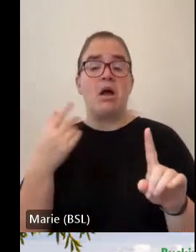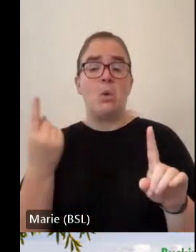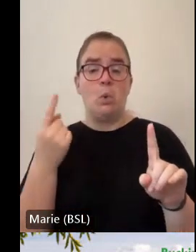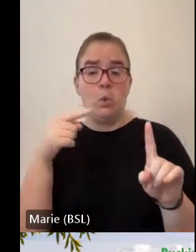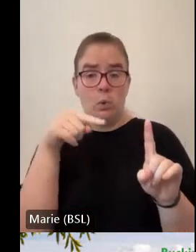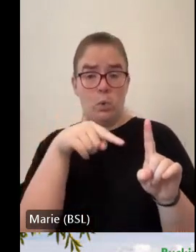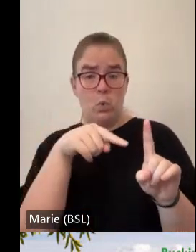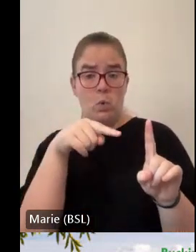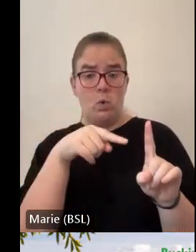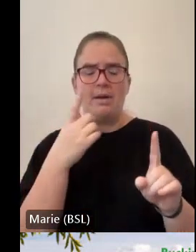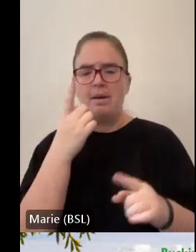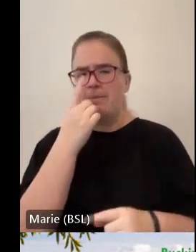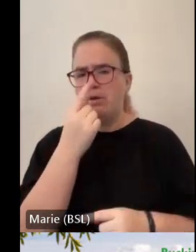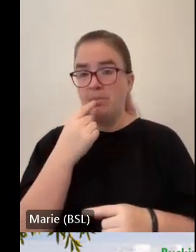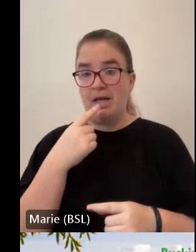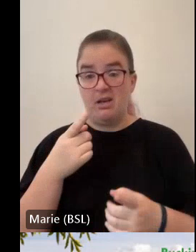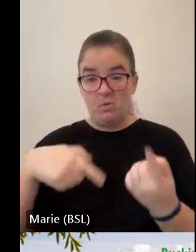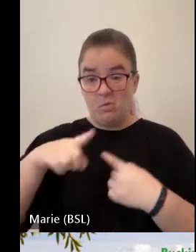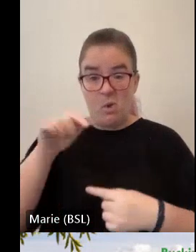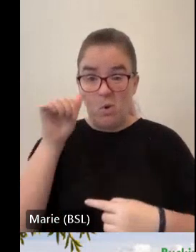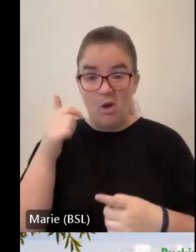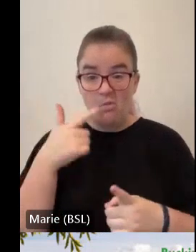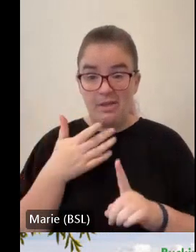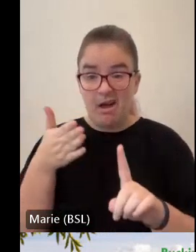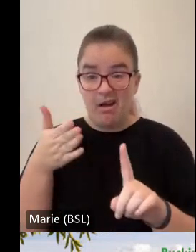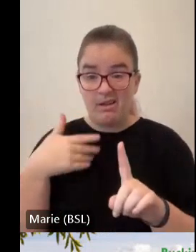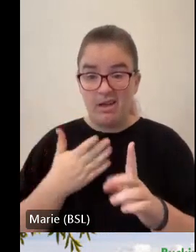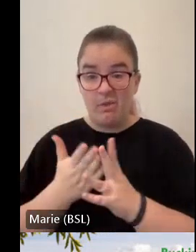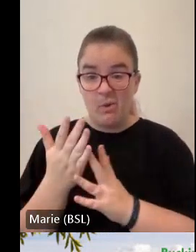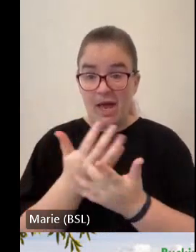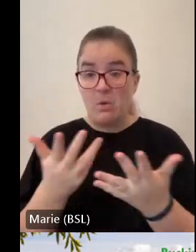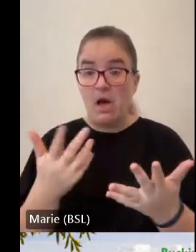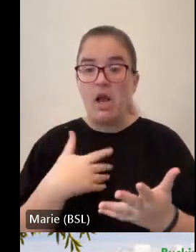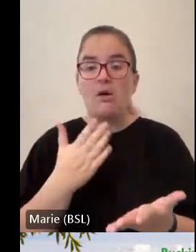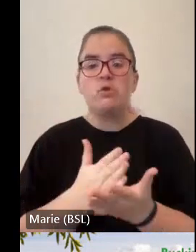And I think we probably all know that we all are and I'm sure